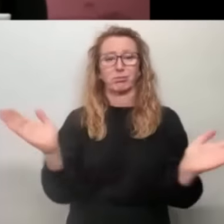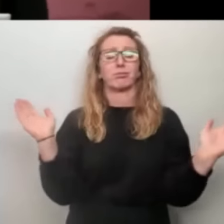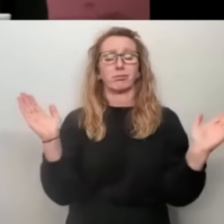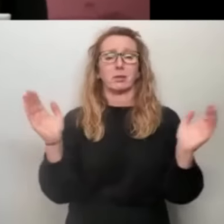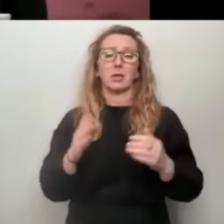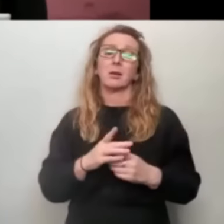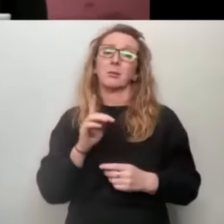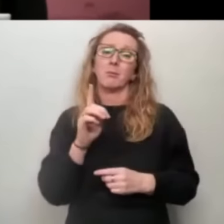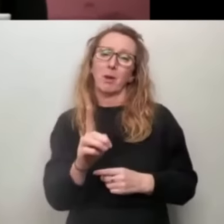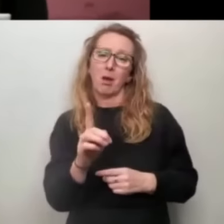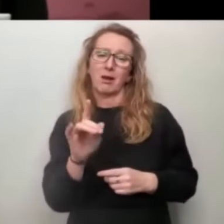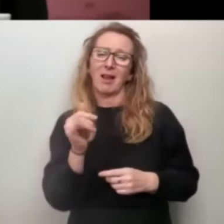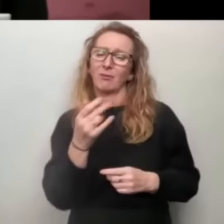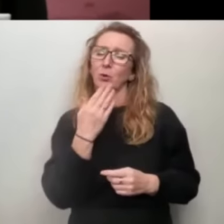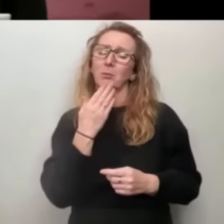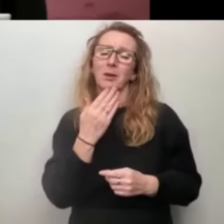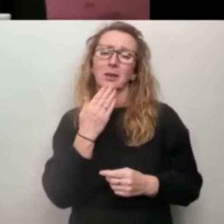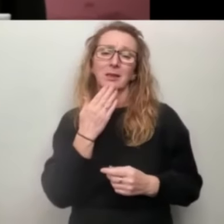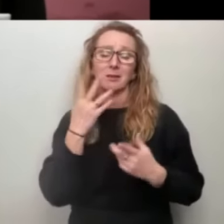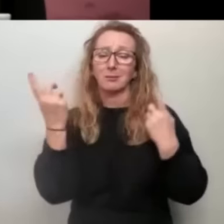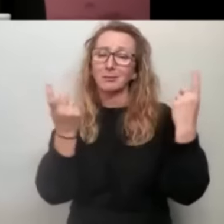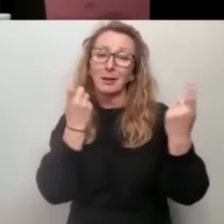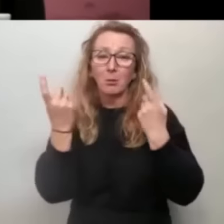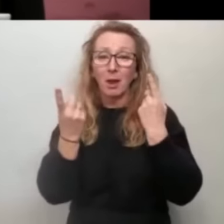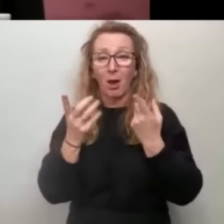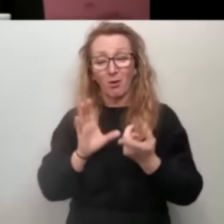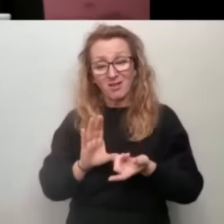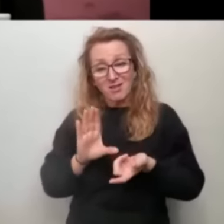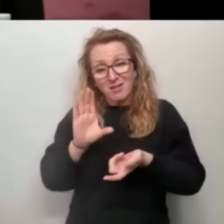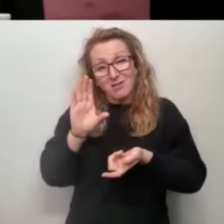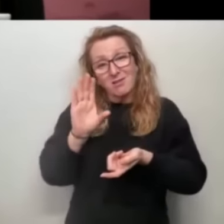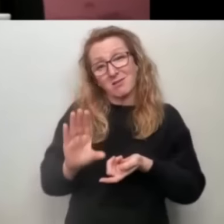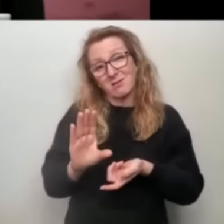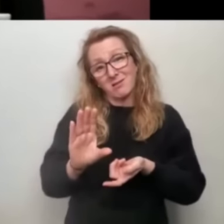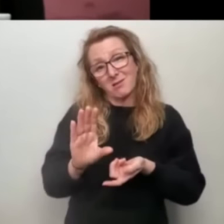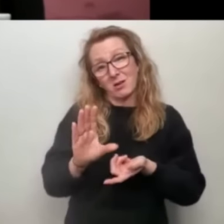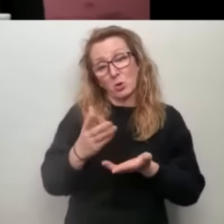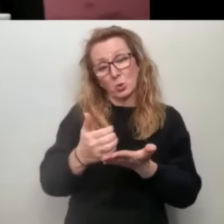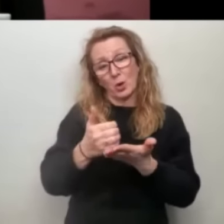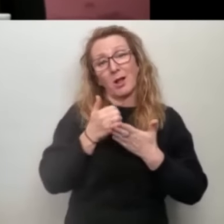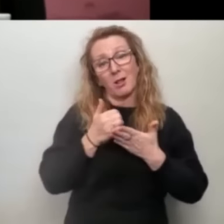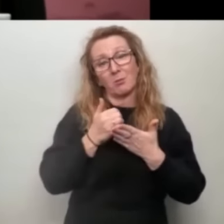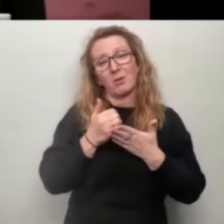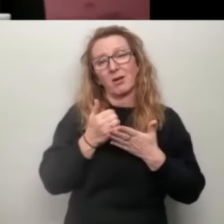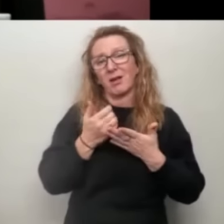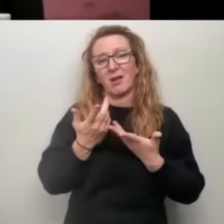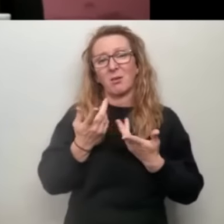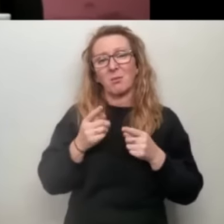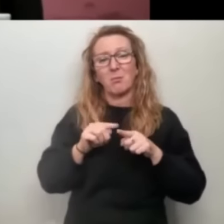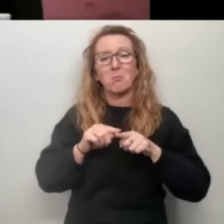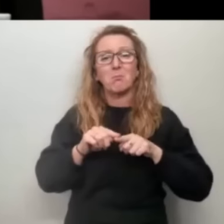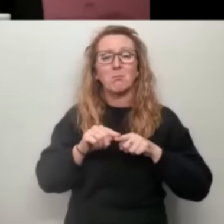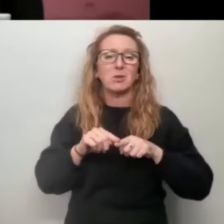but if you can please consider making a donation to help us make even more of a difference. Please do.